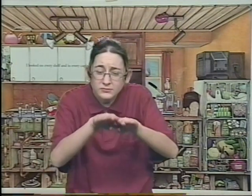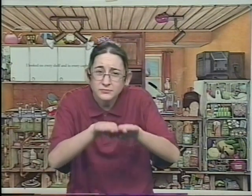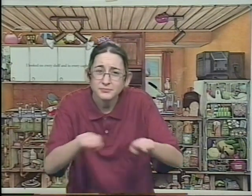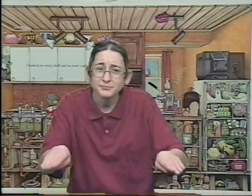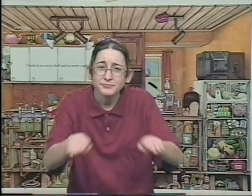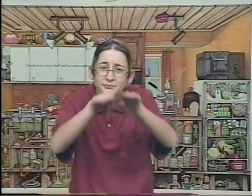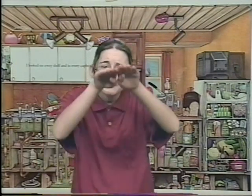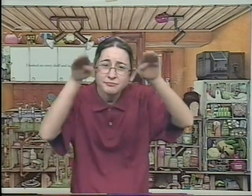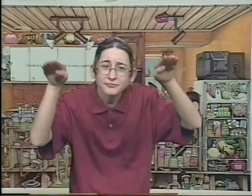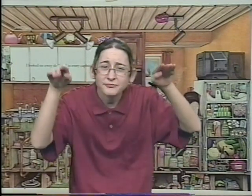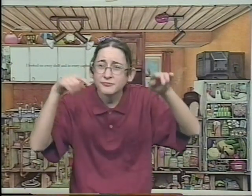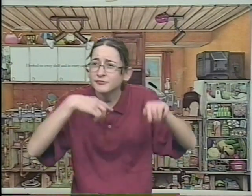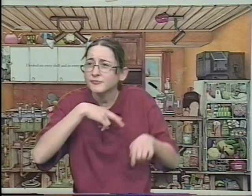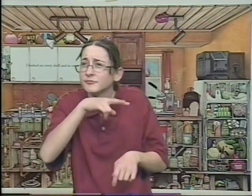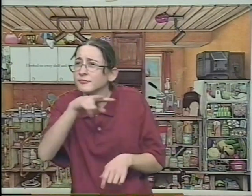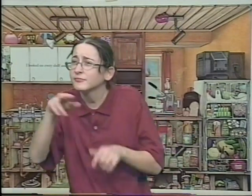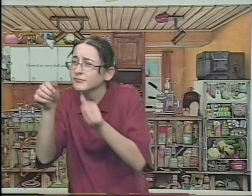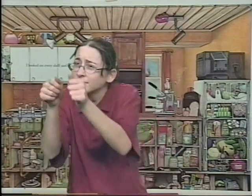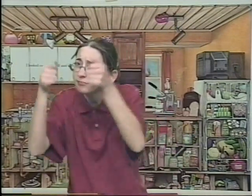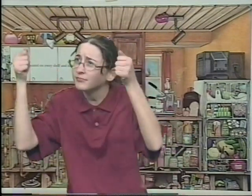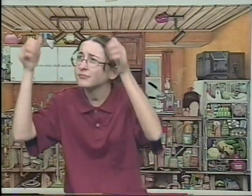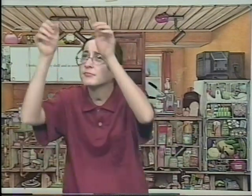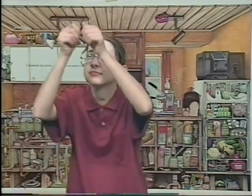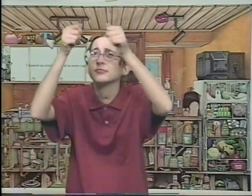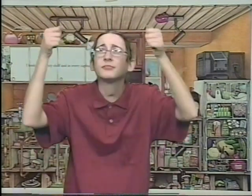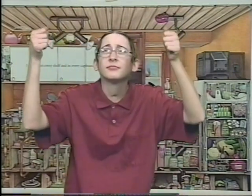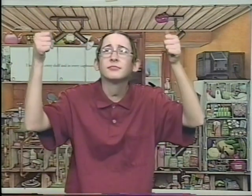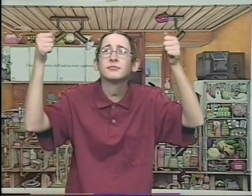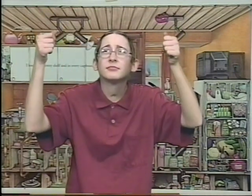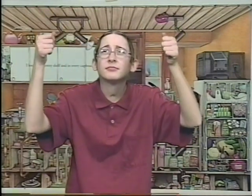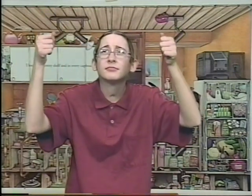I looked in every shelf and in every cupboard.